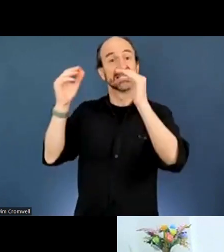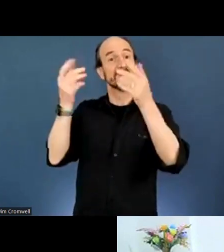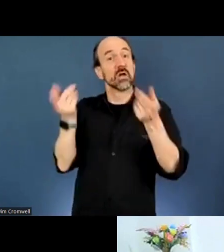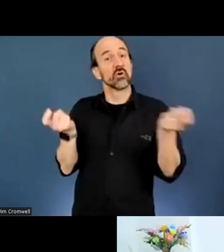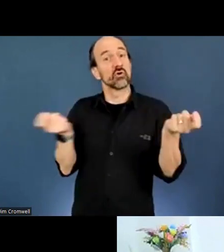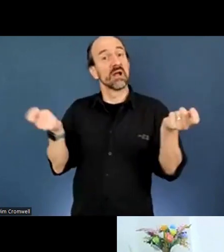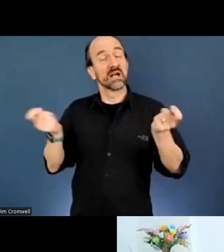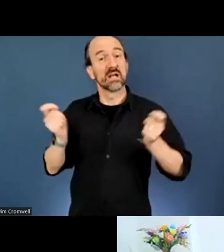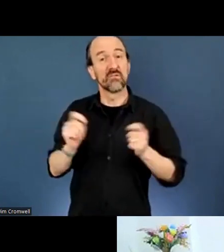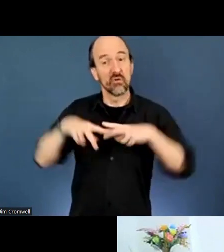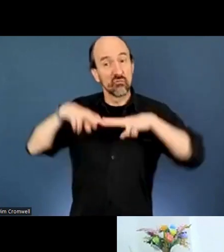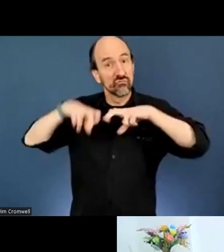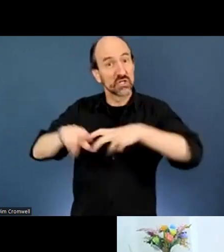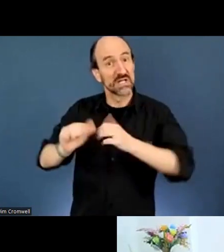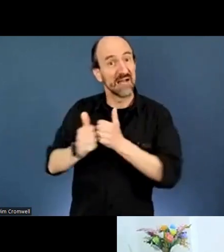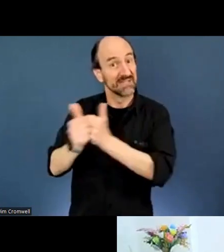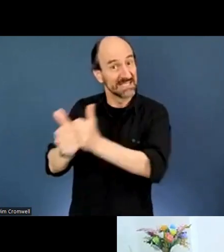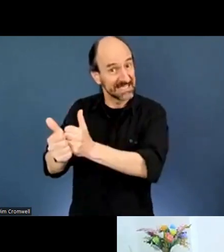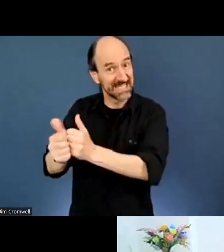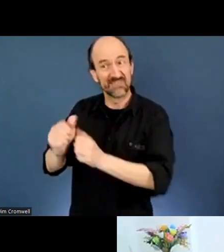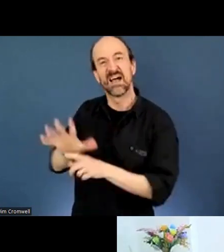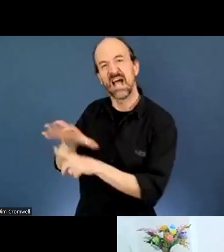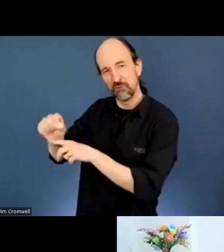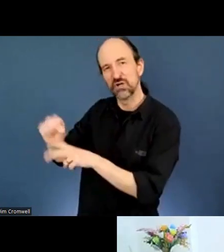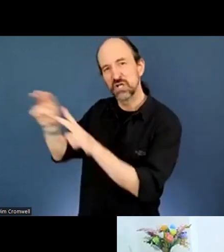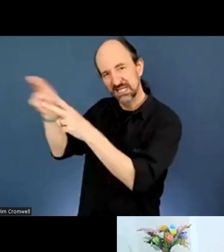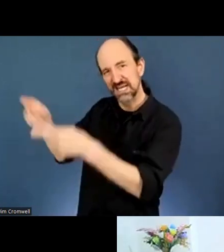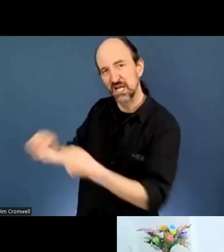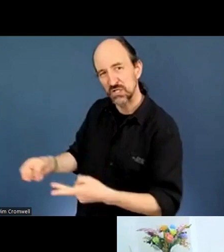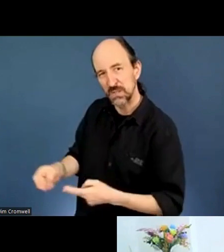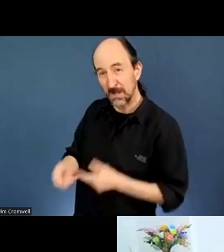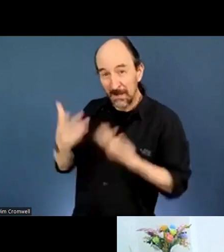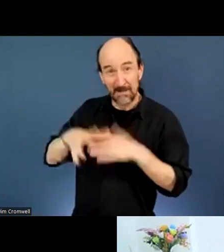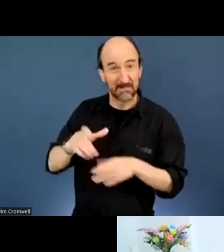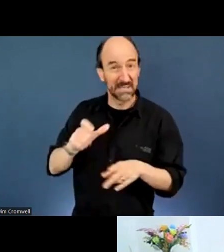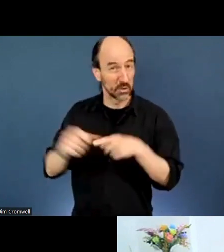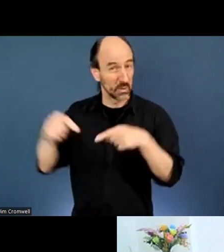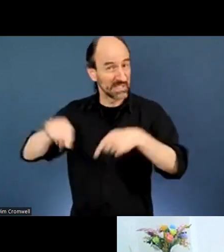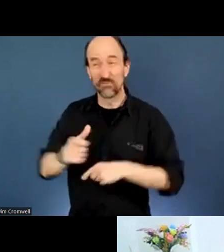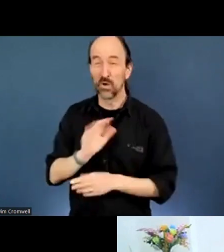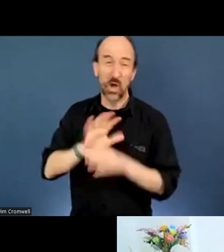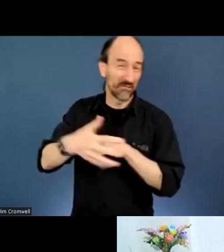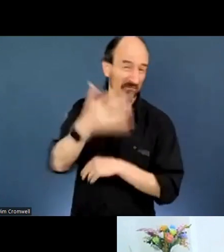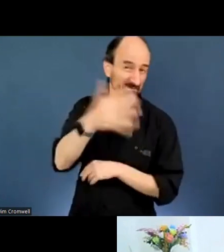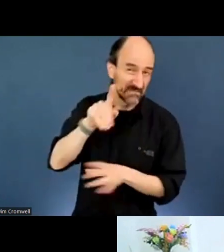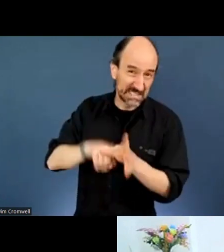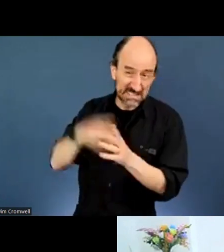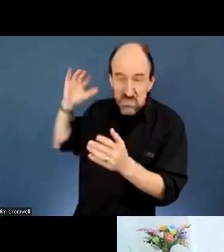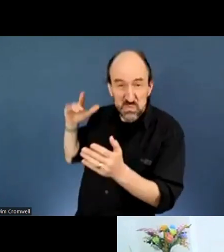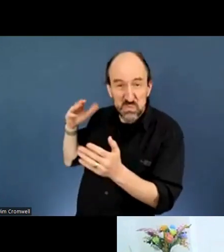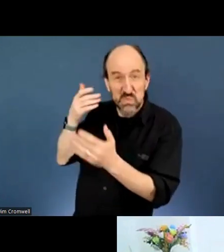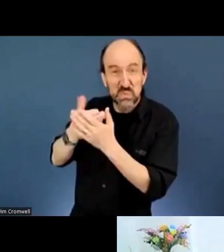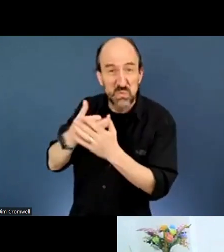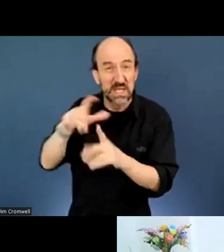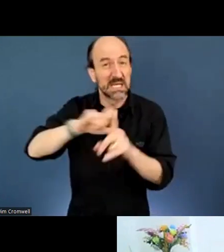Outreach International and has been doing this for over 15 years in community development programmes with non-profit